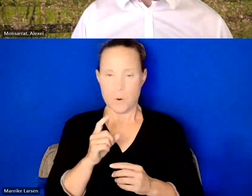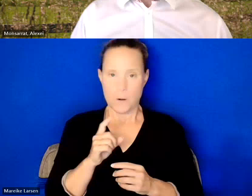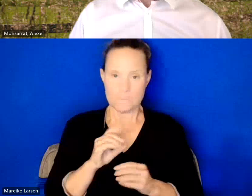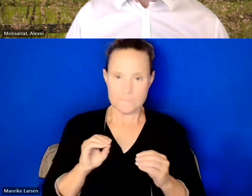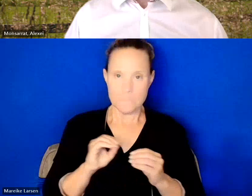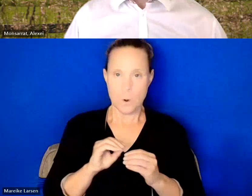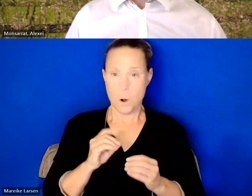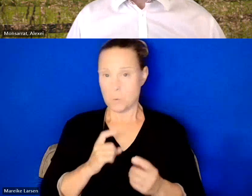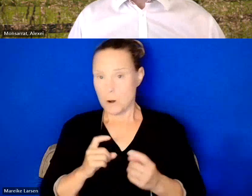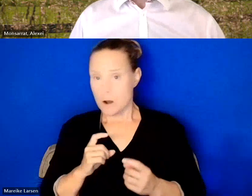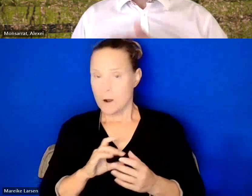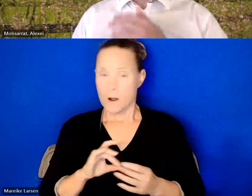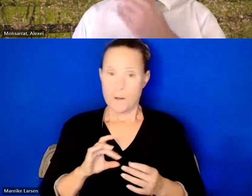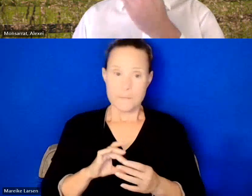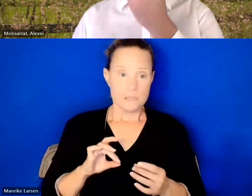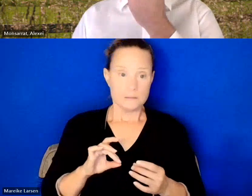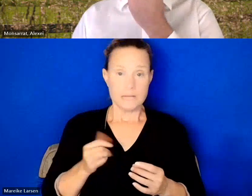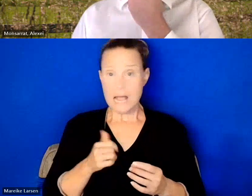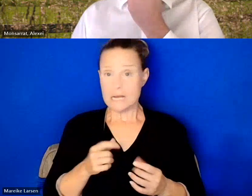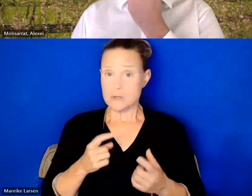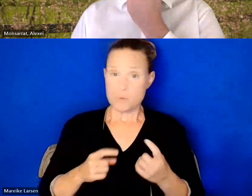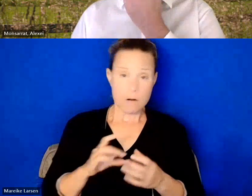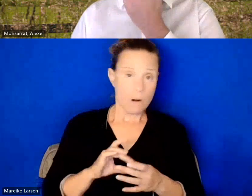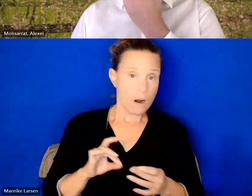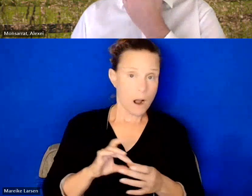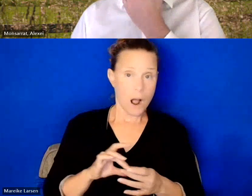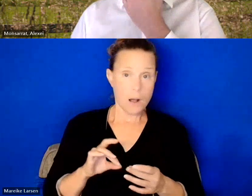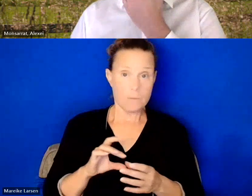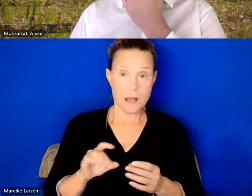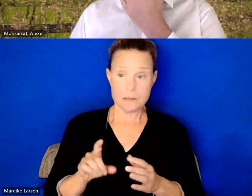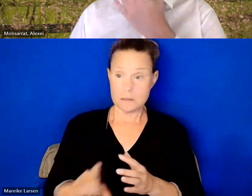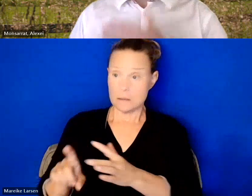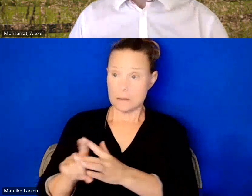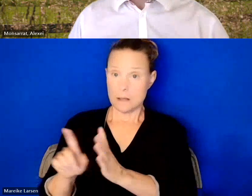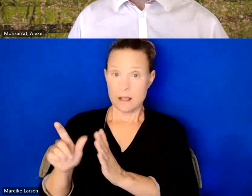Questions or comments come up. Feel free to visit our website where